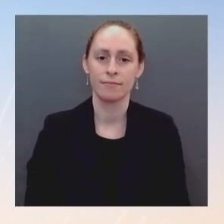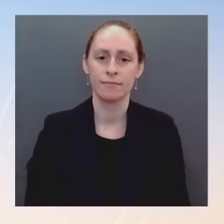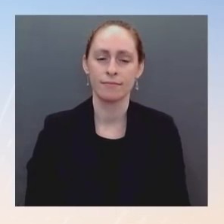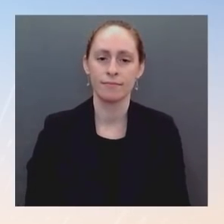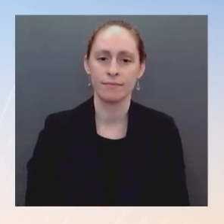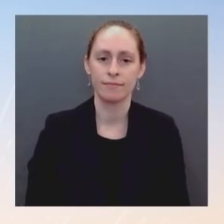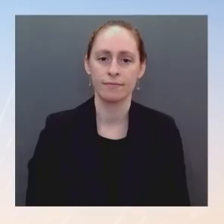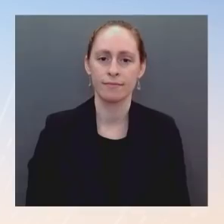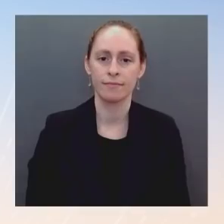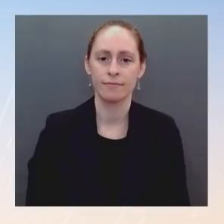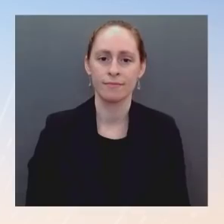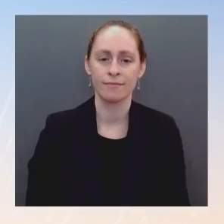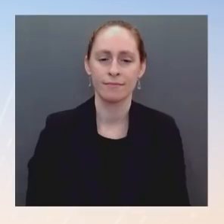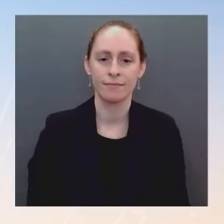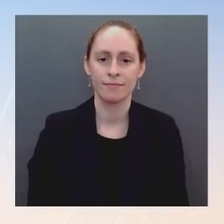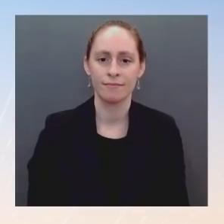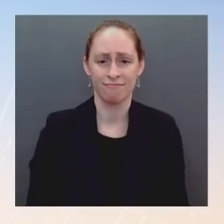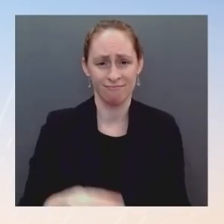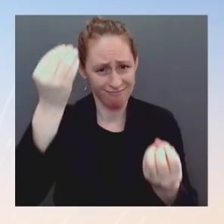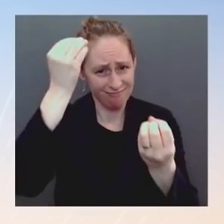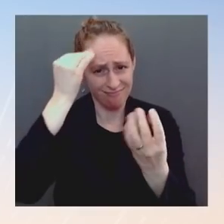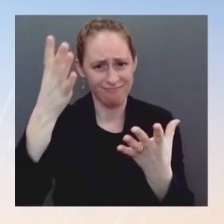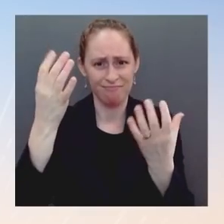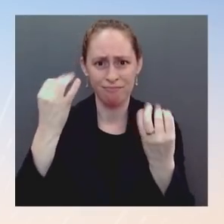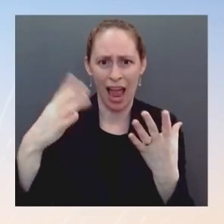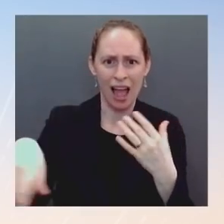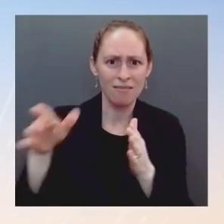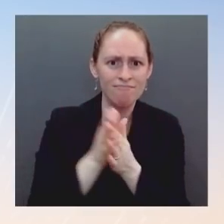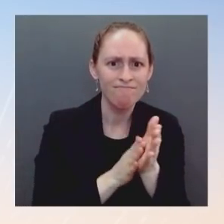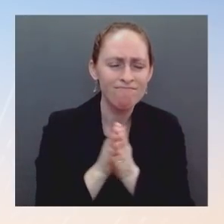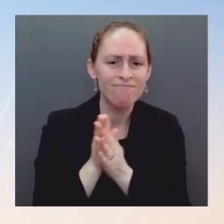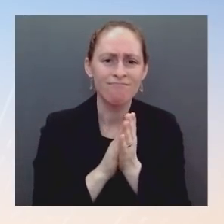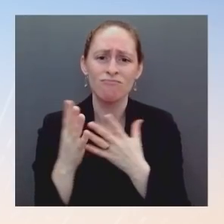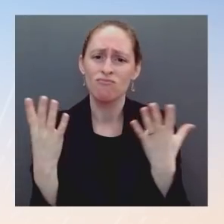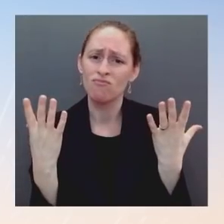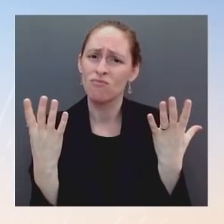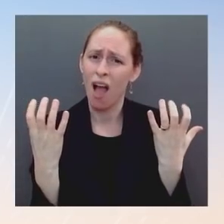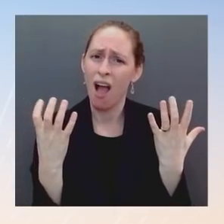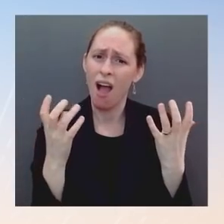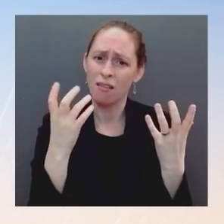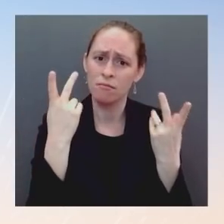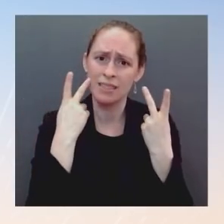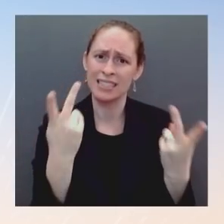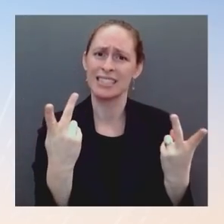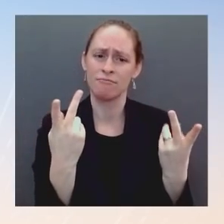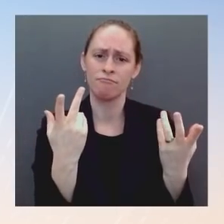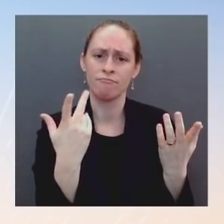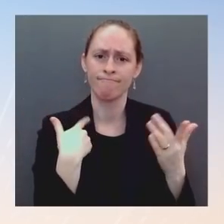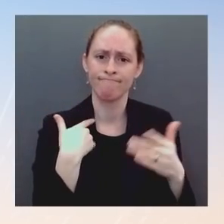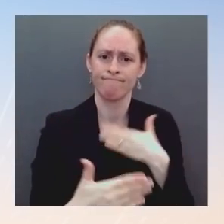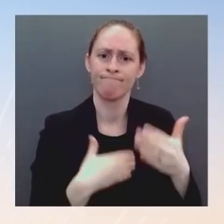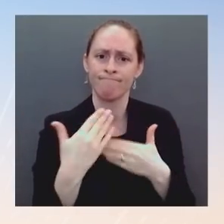for moving forward with a Build Back Better agenda, because there's a recognition and understanding